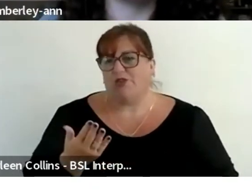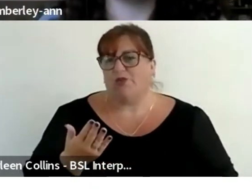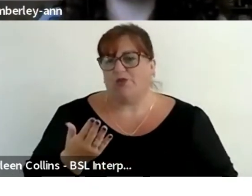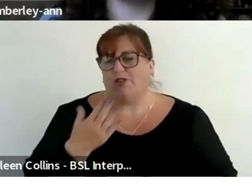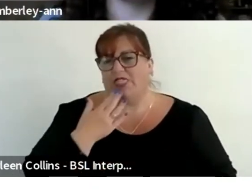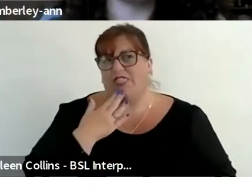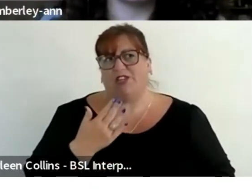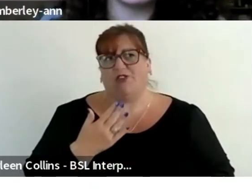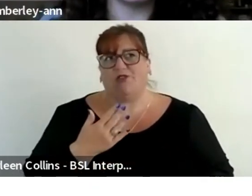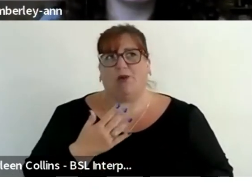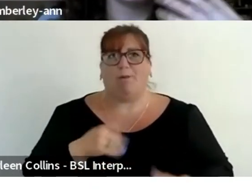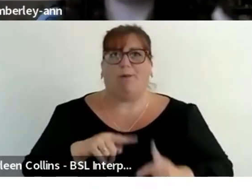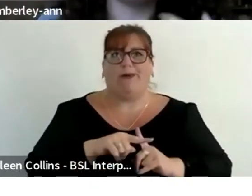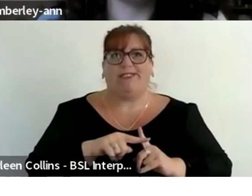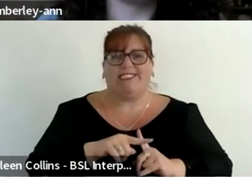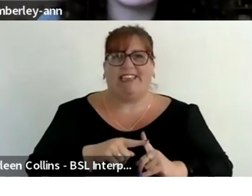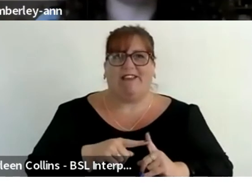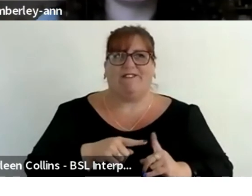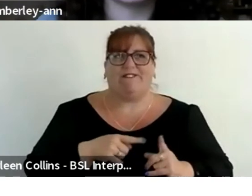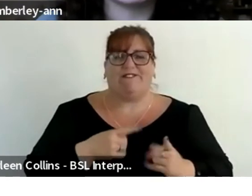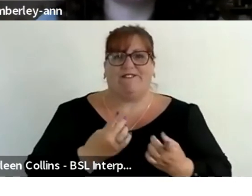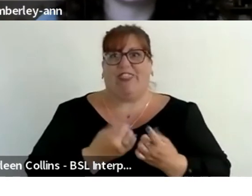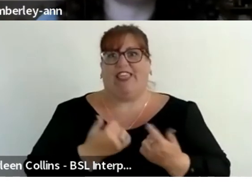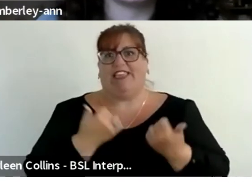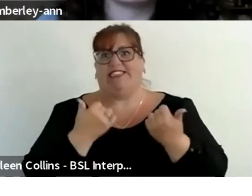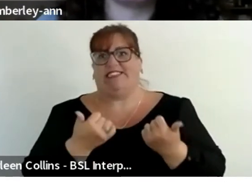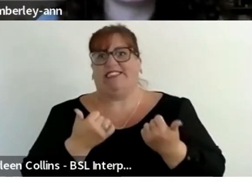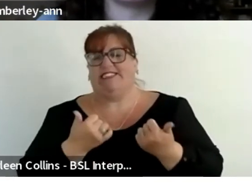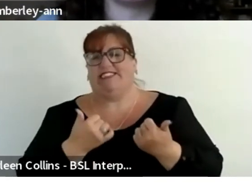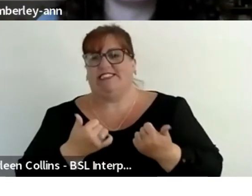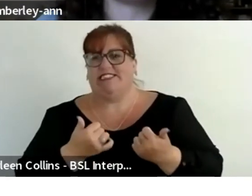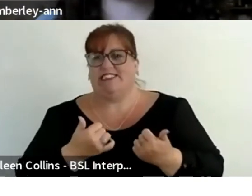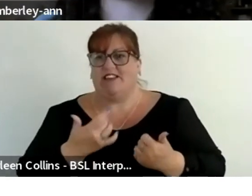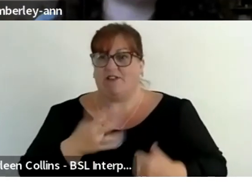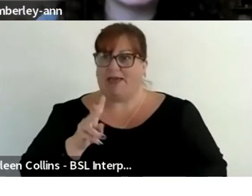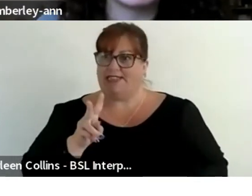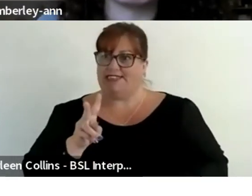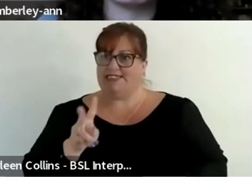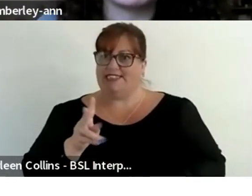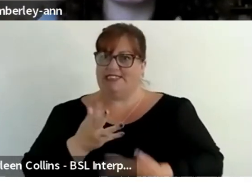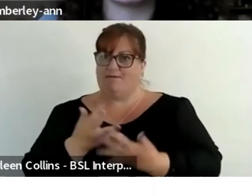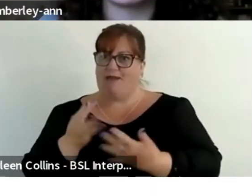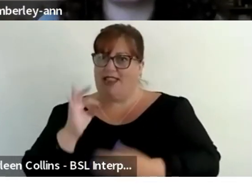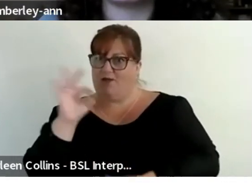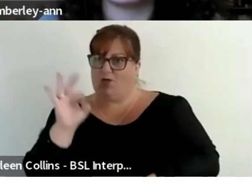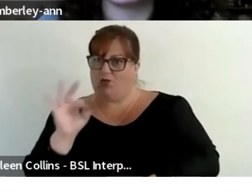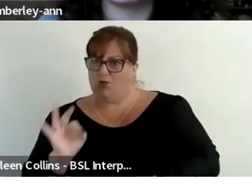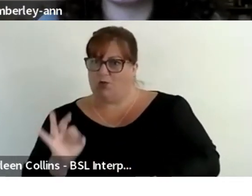Likewise, I have been seeing loads of engagementing in the chat, which is brilliant. I have confessed I haven't been able to keep up with it either.